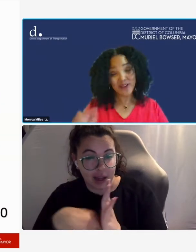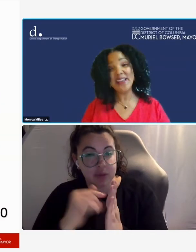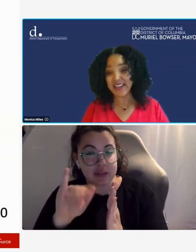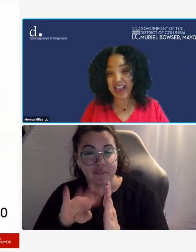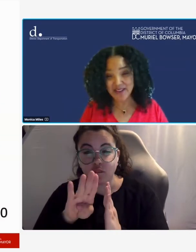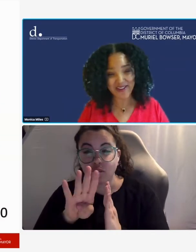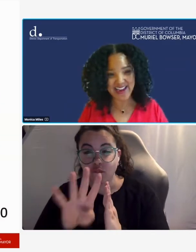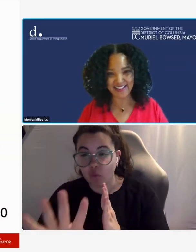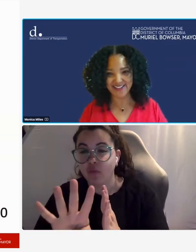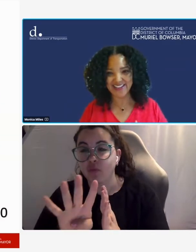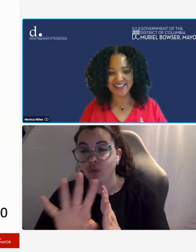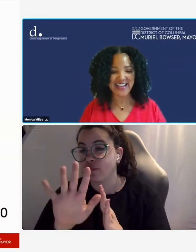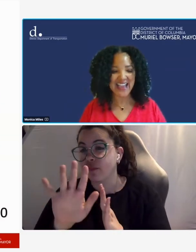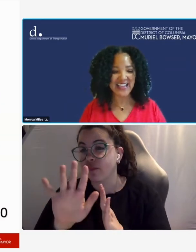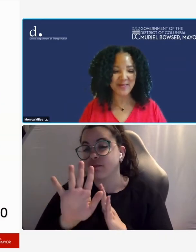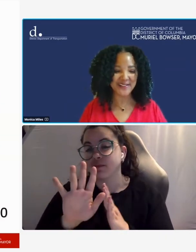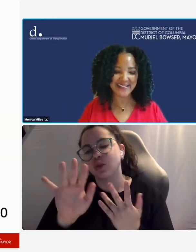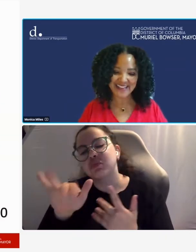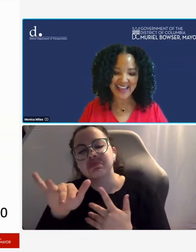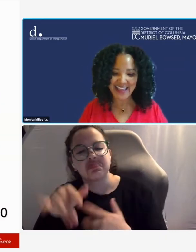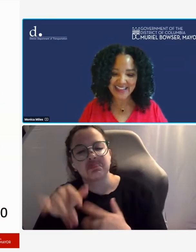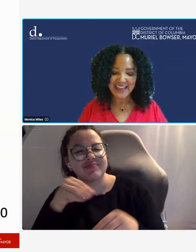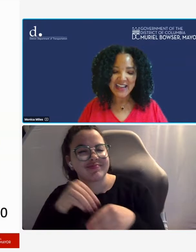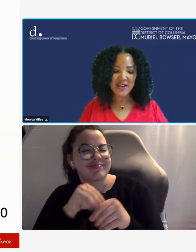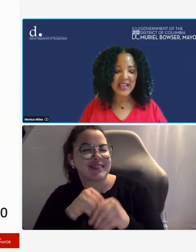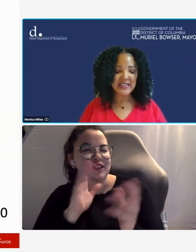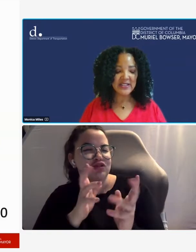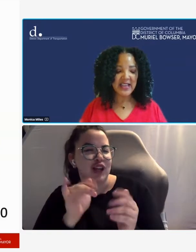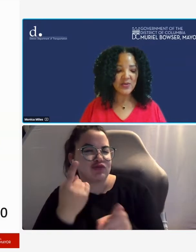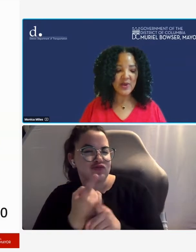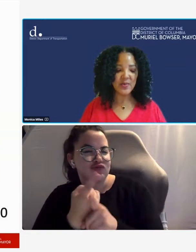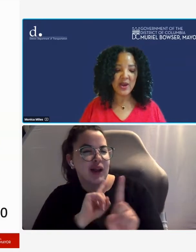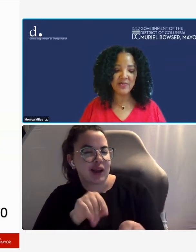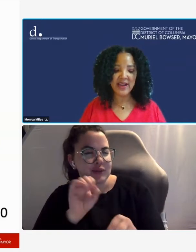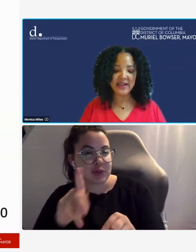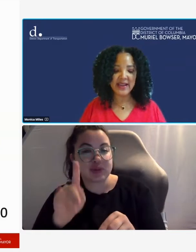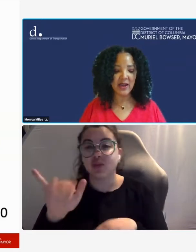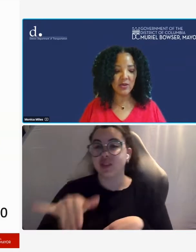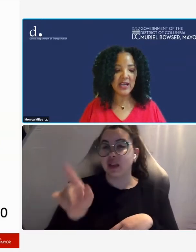had an accurate answer in the chat i appreciate that okay so that's where we are right now um